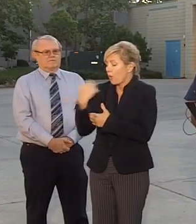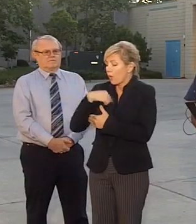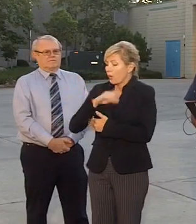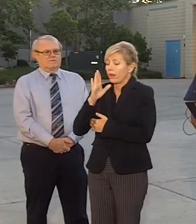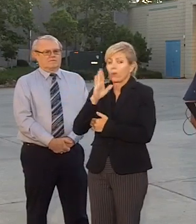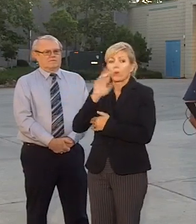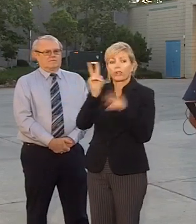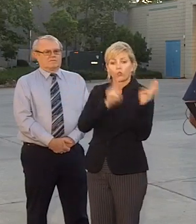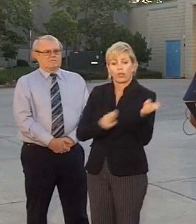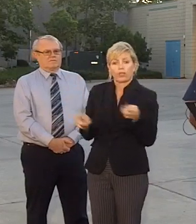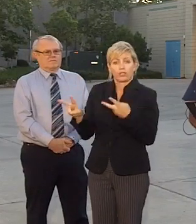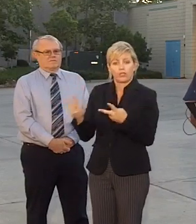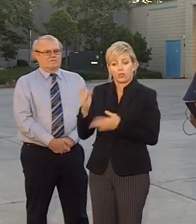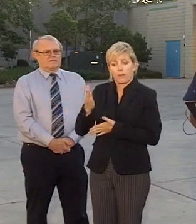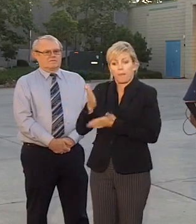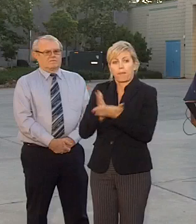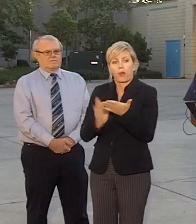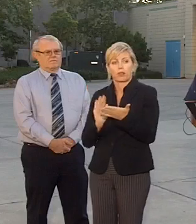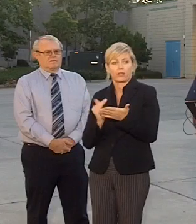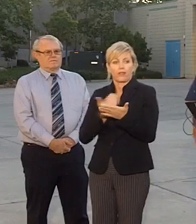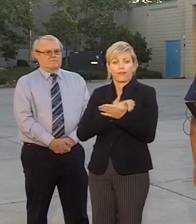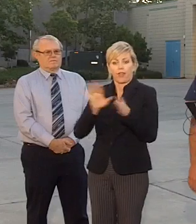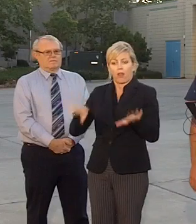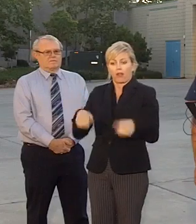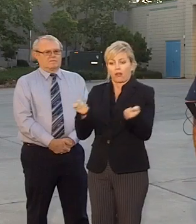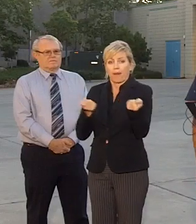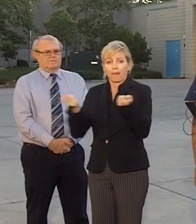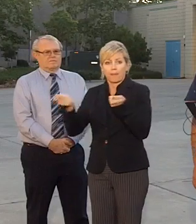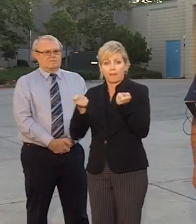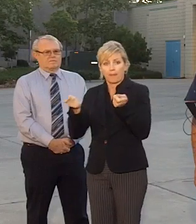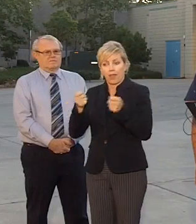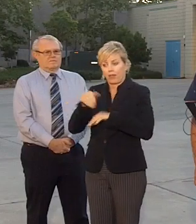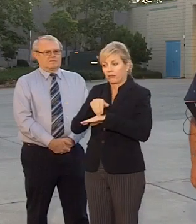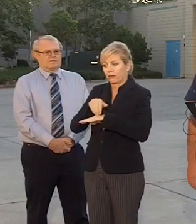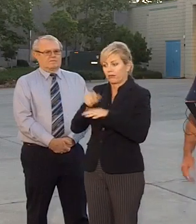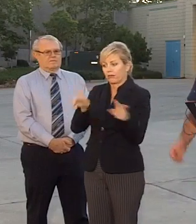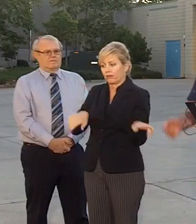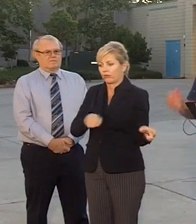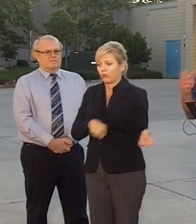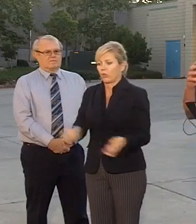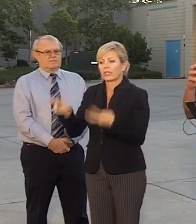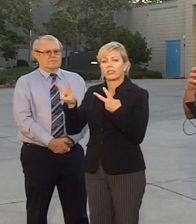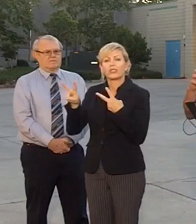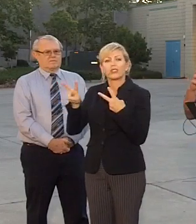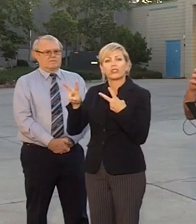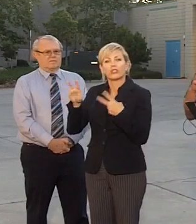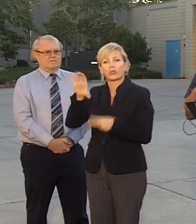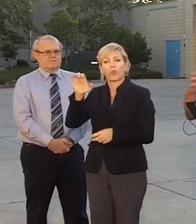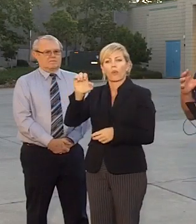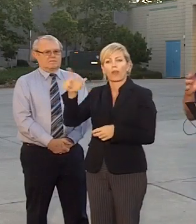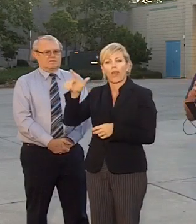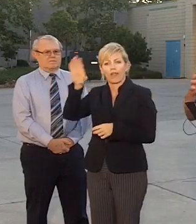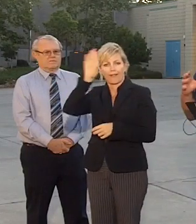portions of the incident command to the type 1 teams so that we can look at supporting these